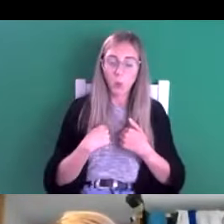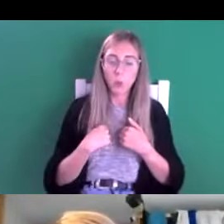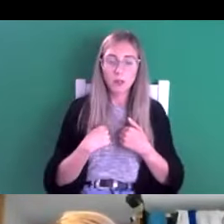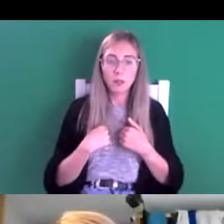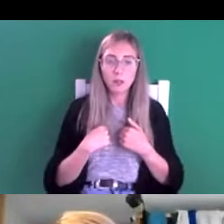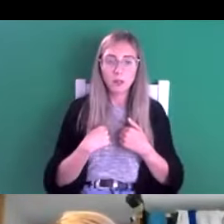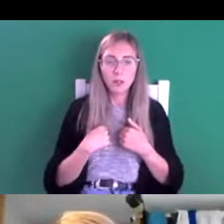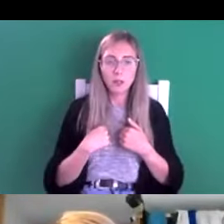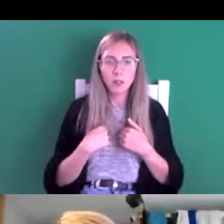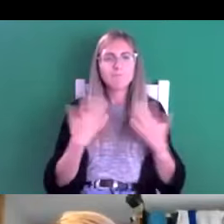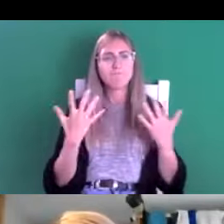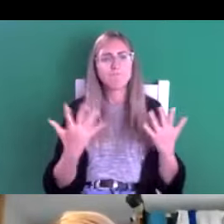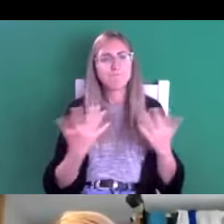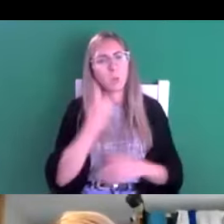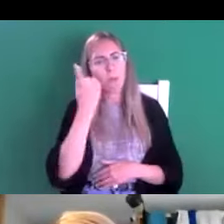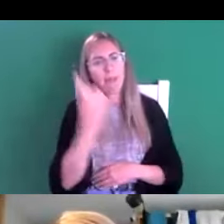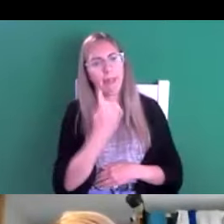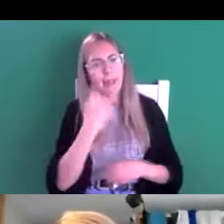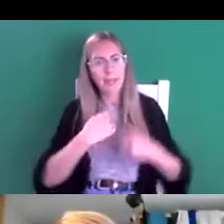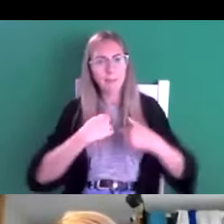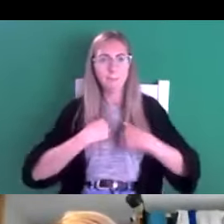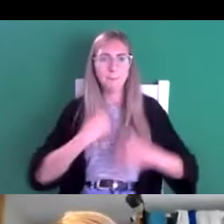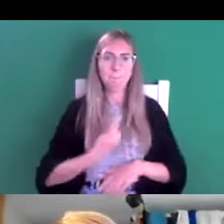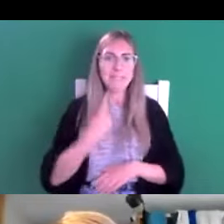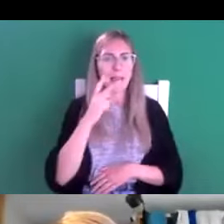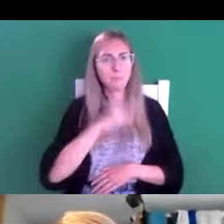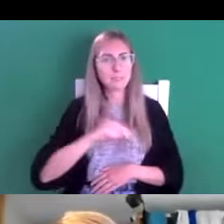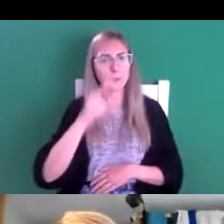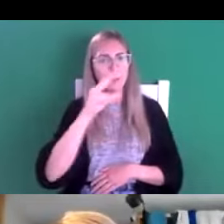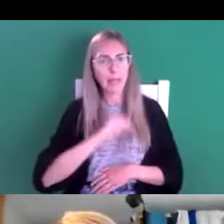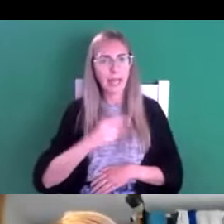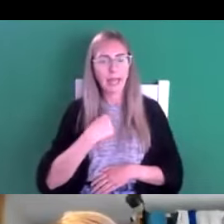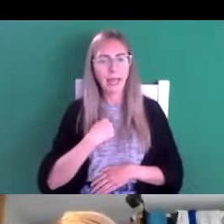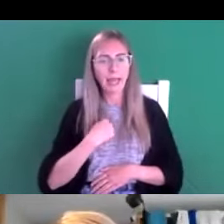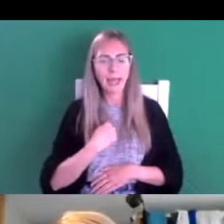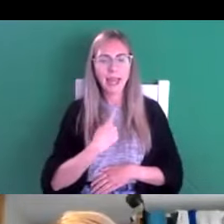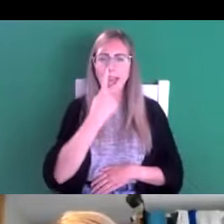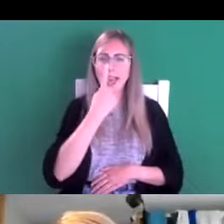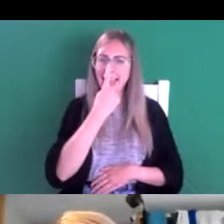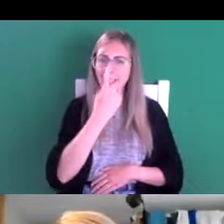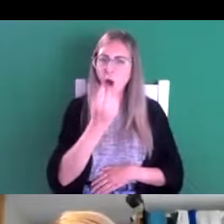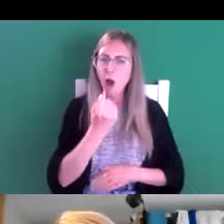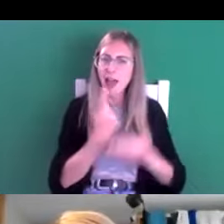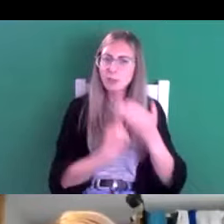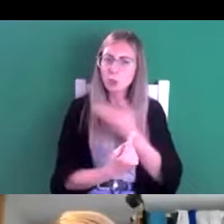just thinking that as i as a speaking artist i can't have a solo project as i will need a signer